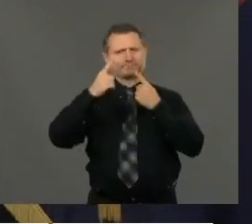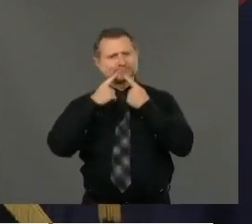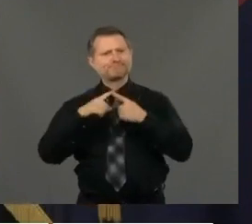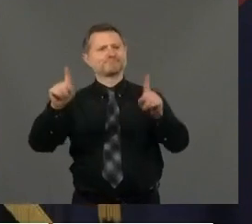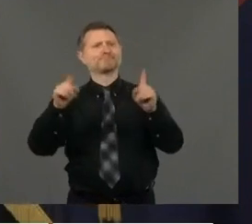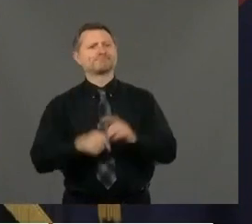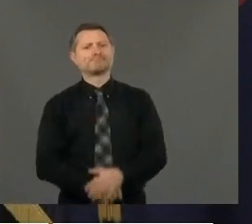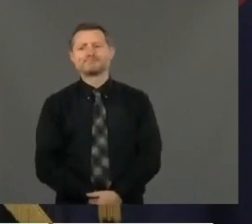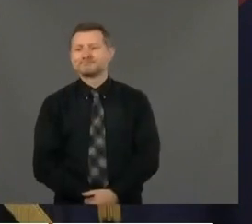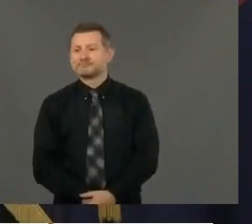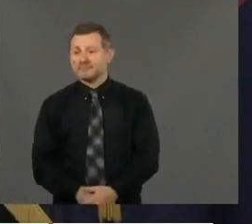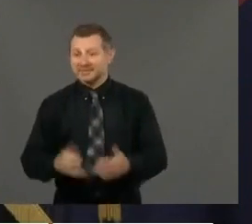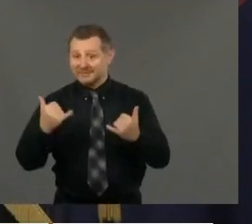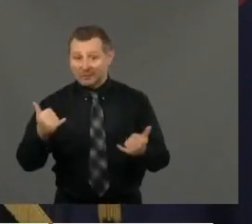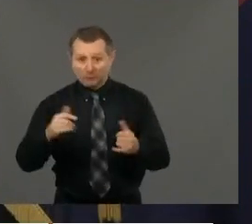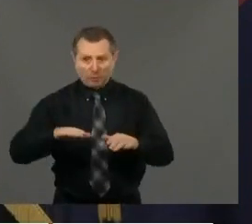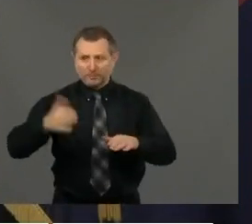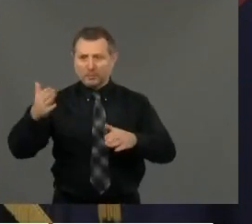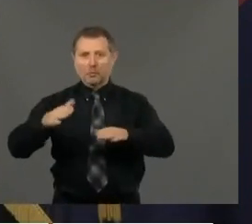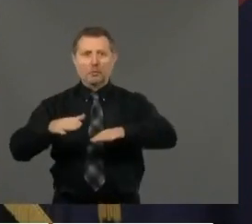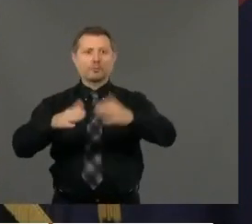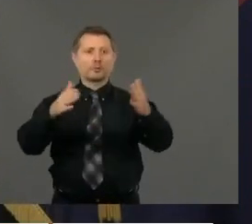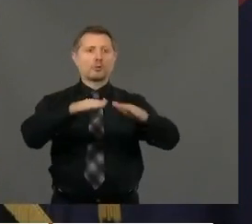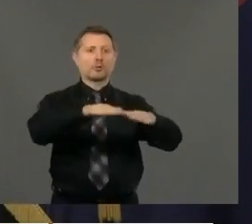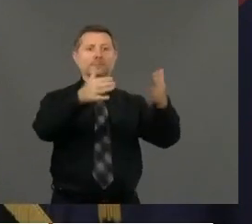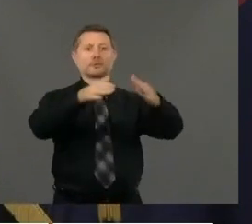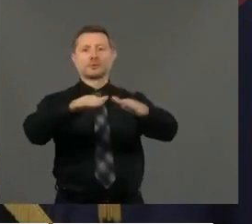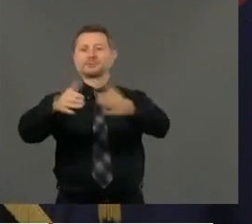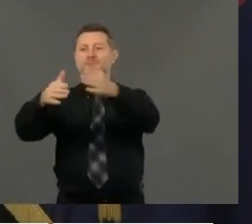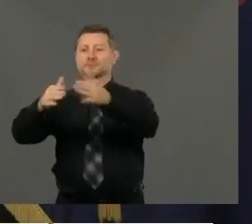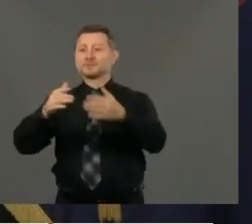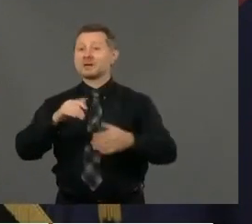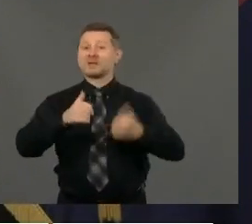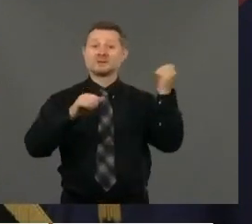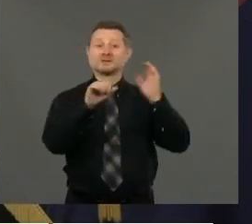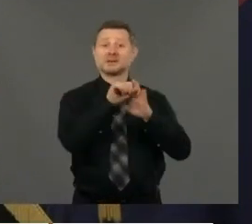WE HAVE A MODEL THAT WORKED.